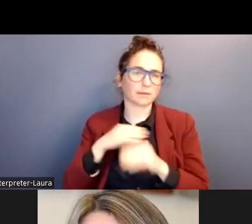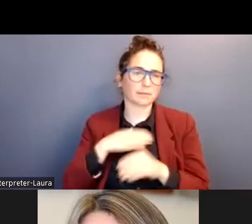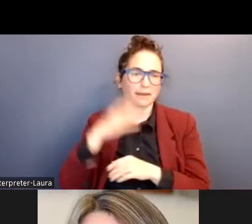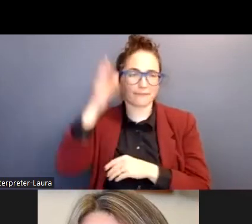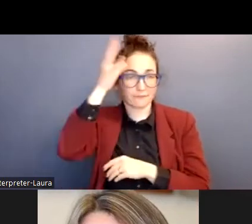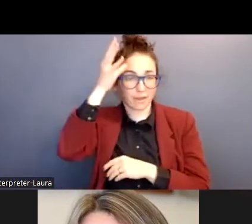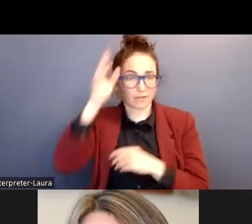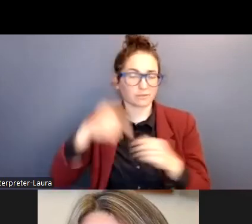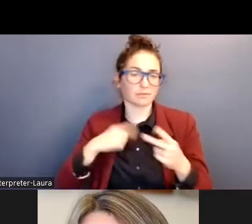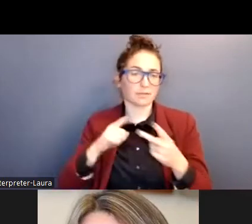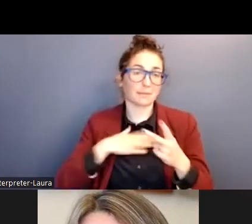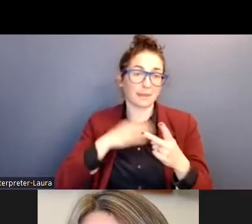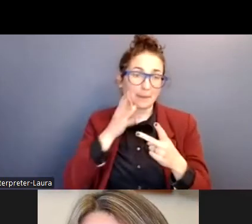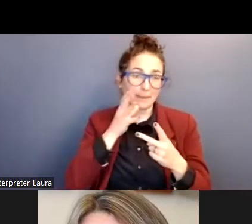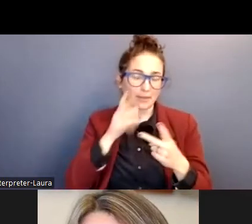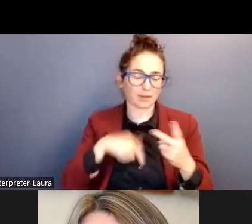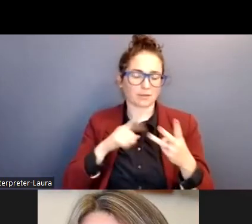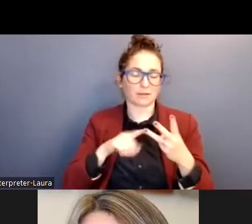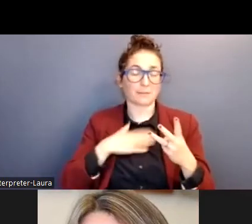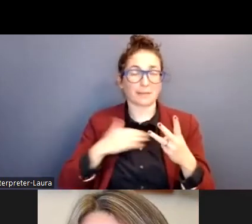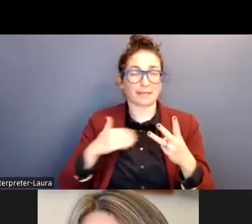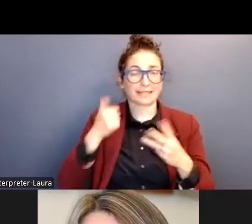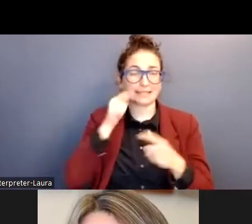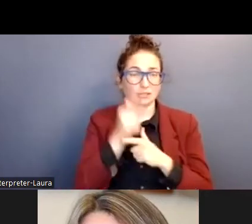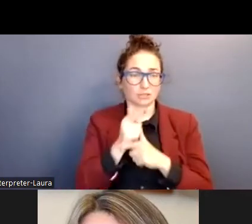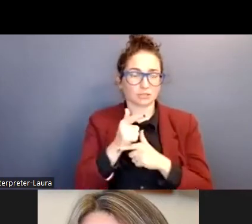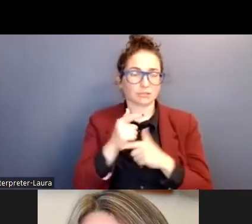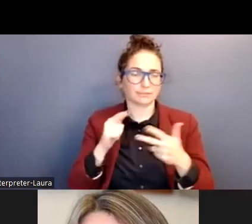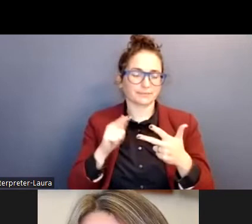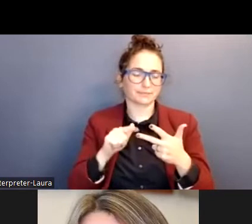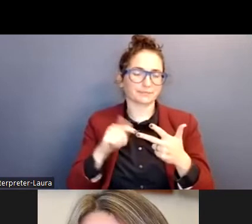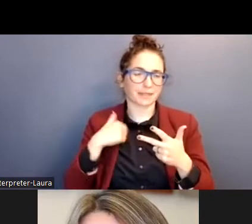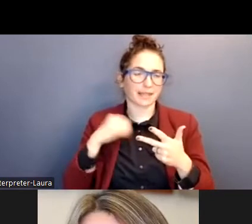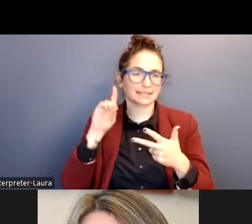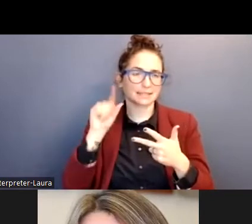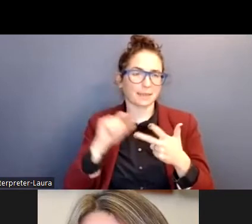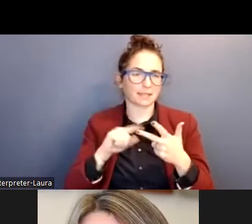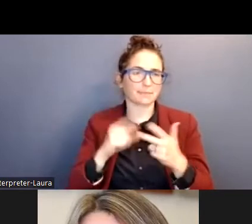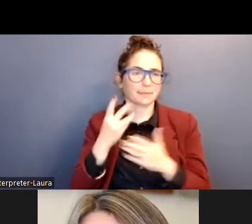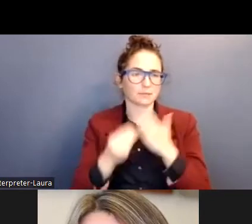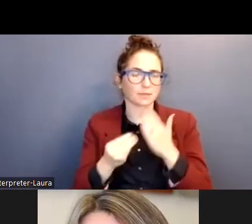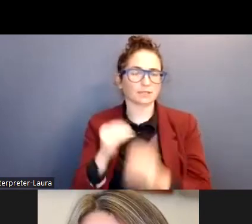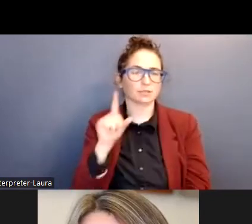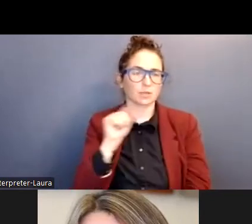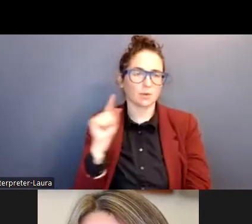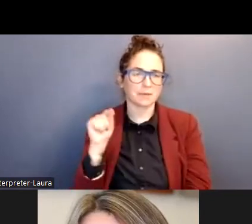mother, and my youngest sister who had a disability and who passed away in 2020. So that my